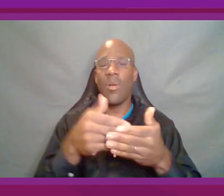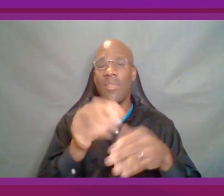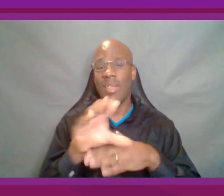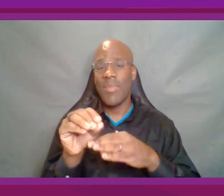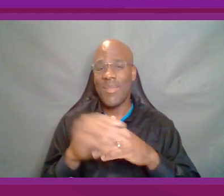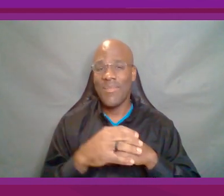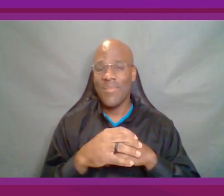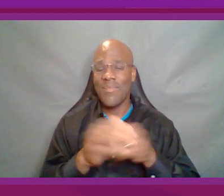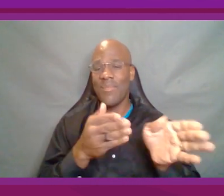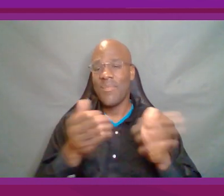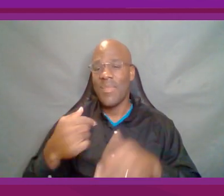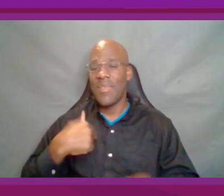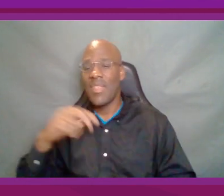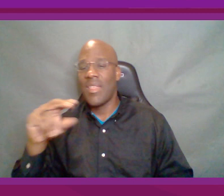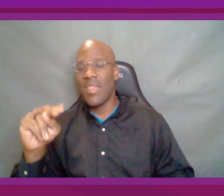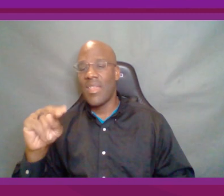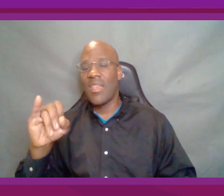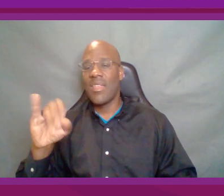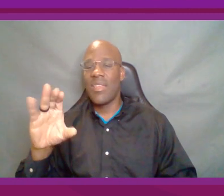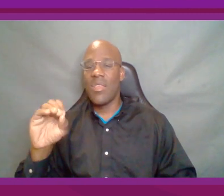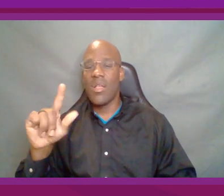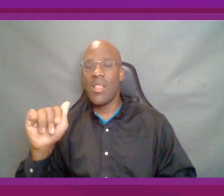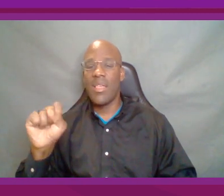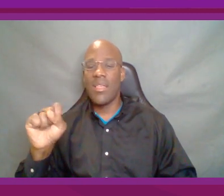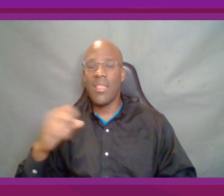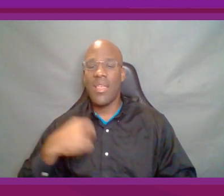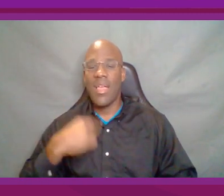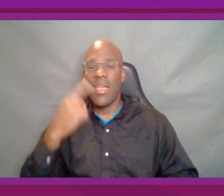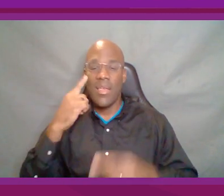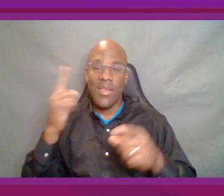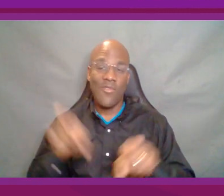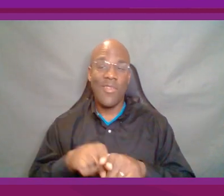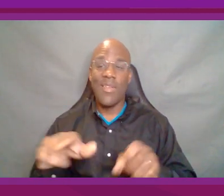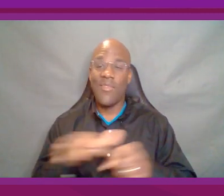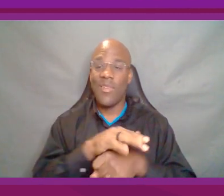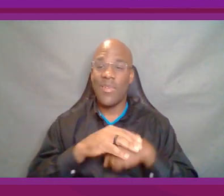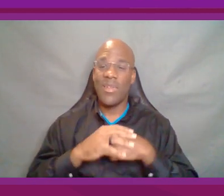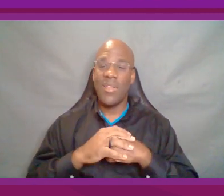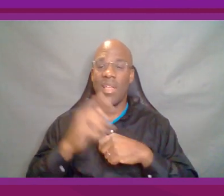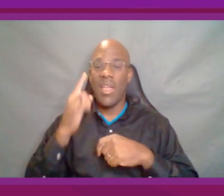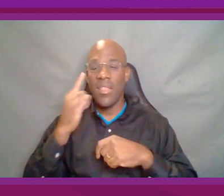[NICHOLAS]: This is Nicholas, I couldn't agree more, so perfectly said. I think when you're